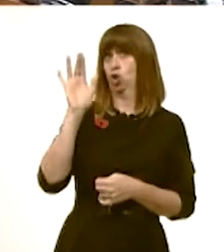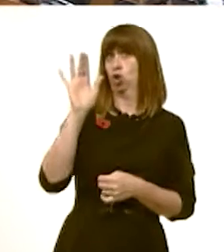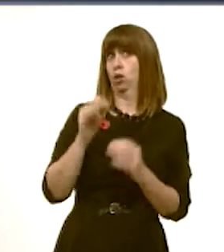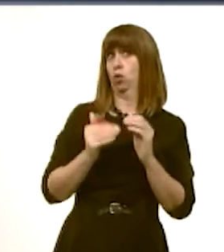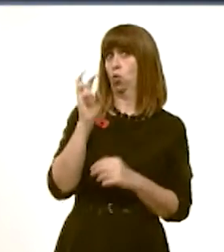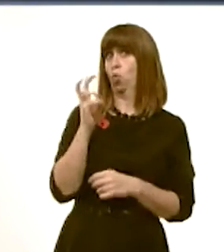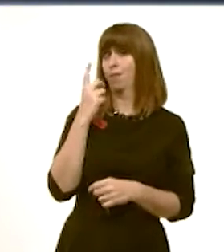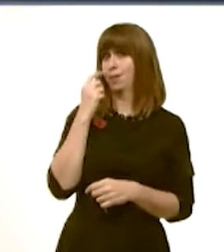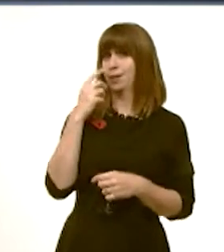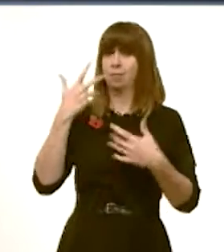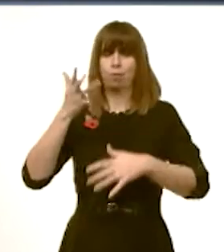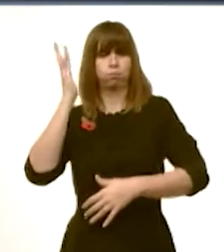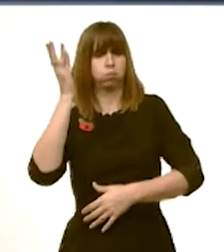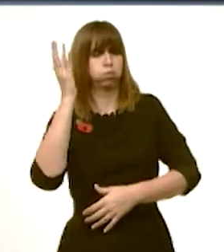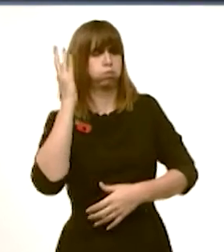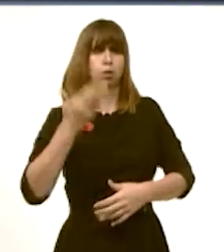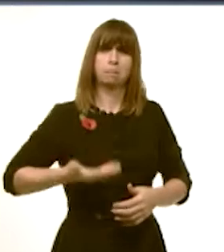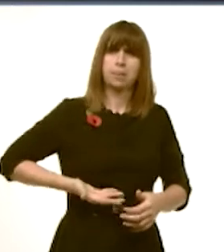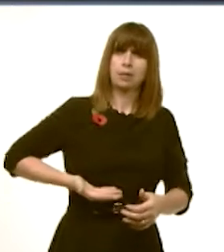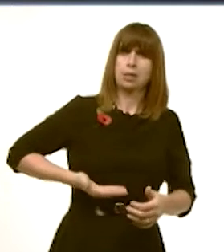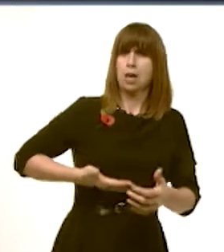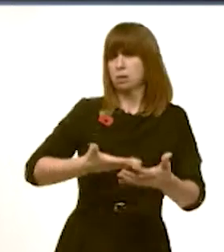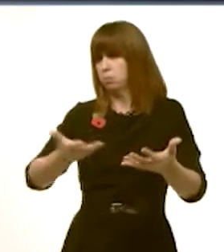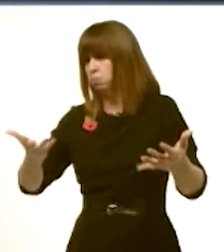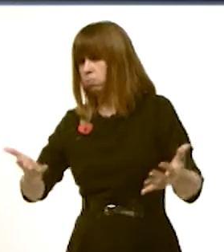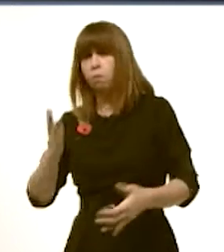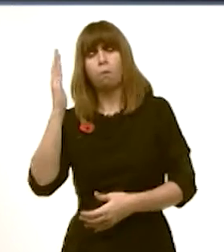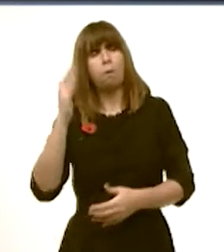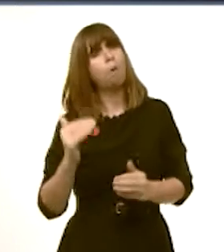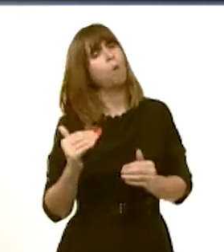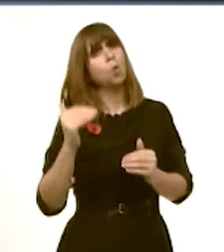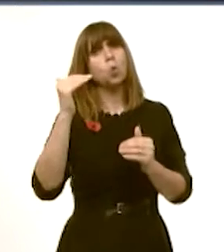highlighting to business organisations how important the northern powerhouse project